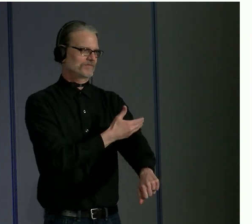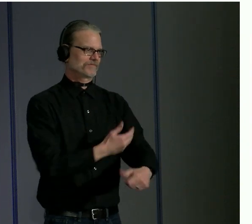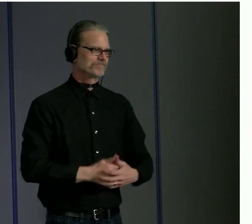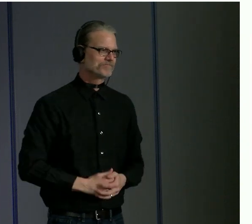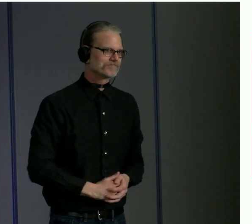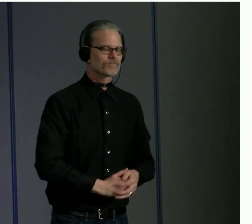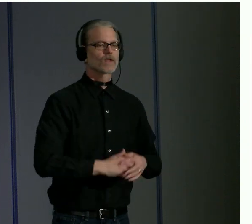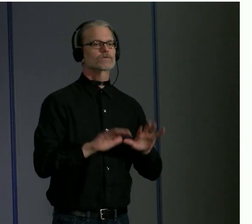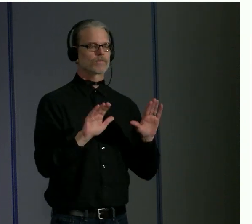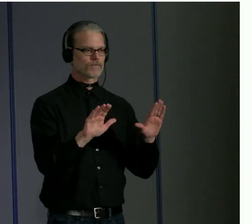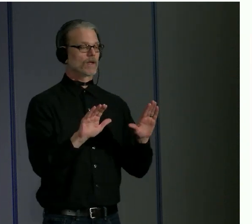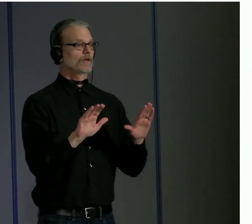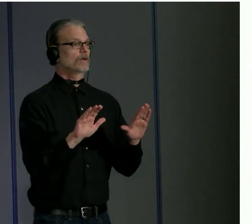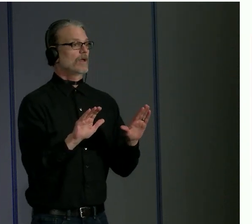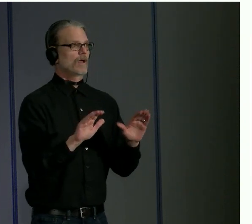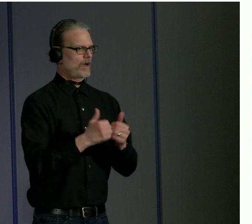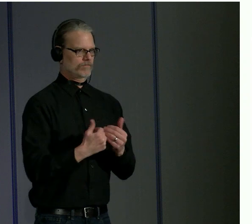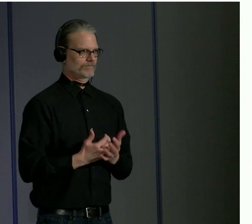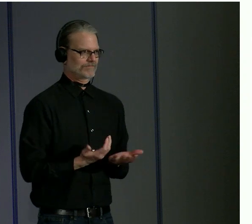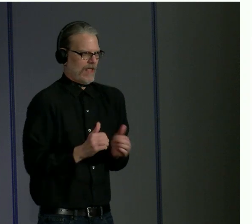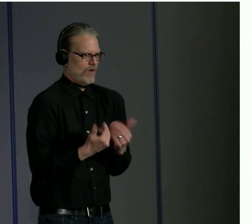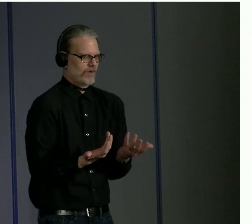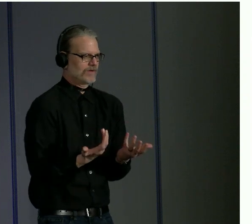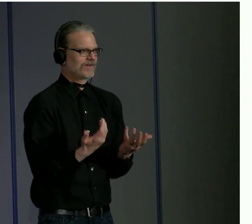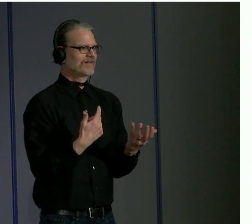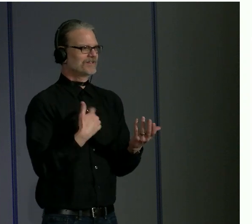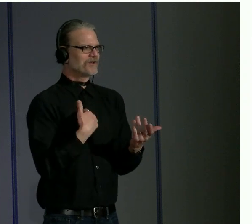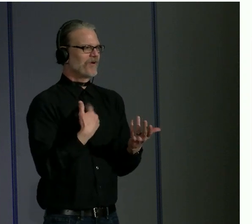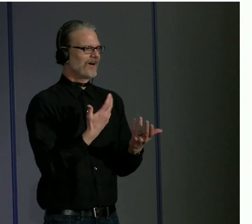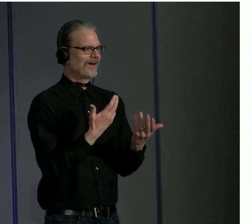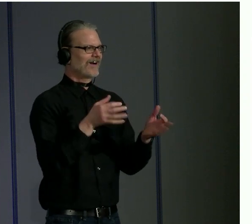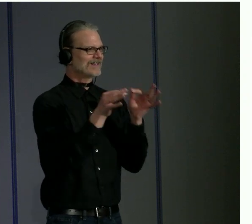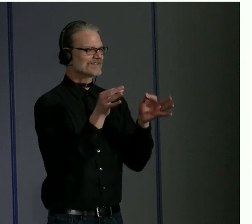So how do I adequately design meaningful items?